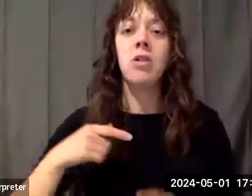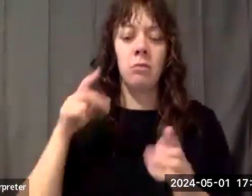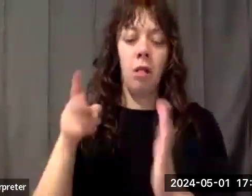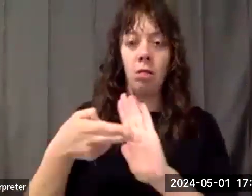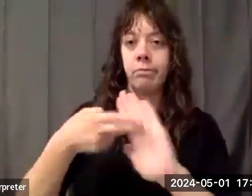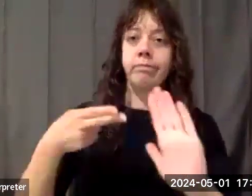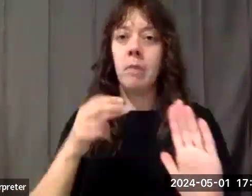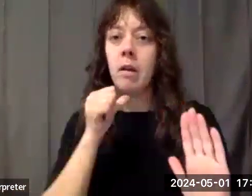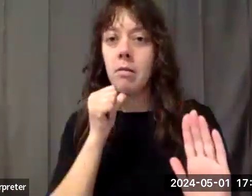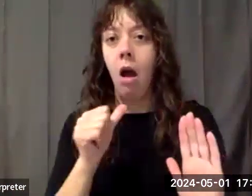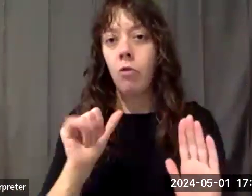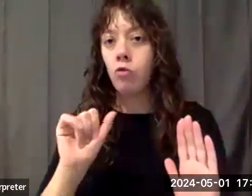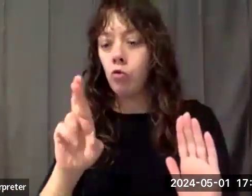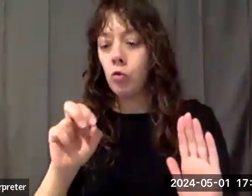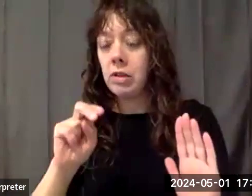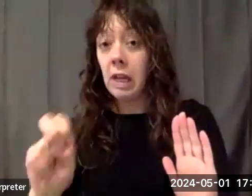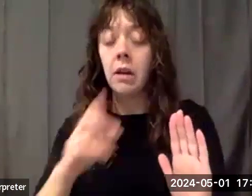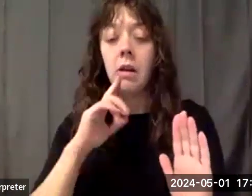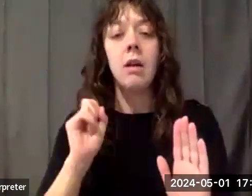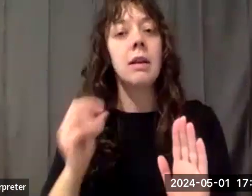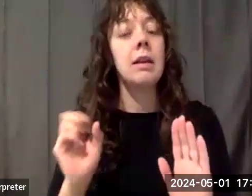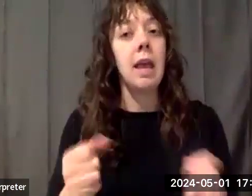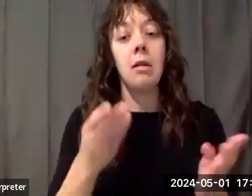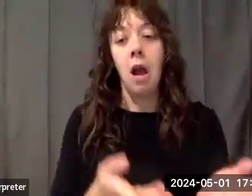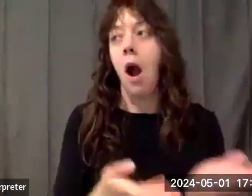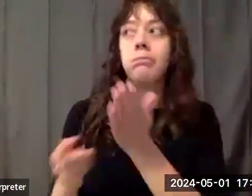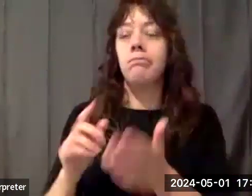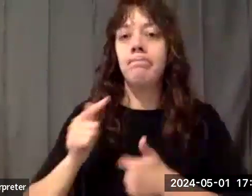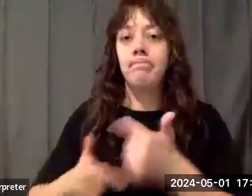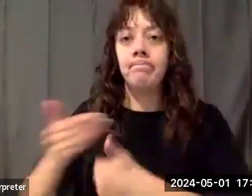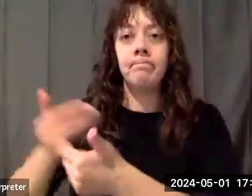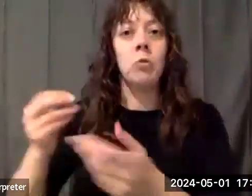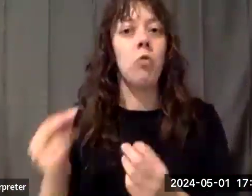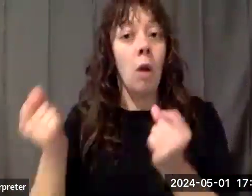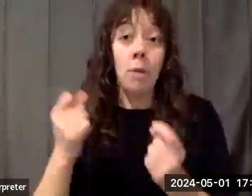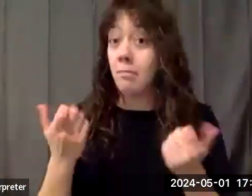with a board member review team that same day. So while the process may still take longer,